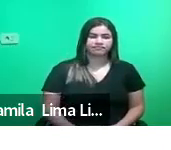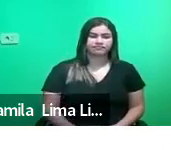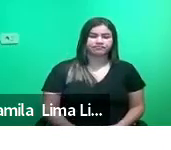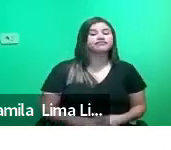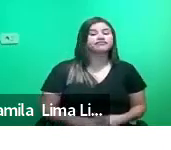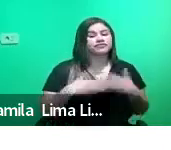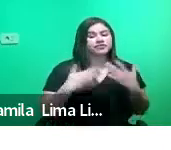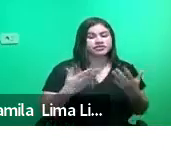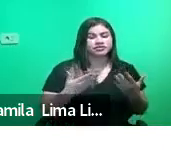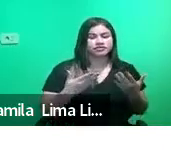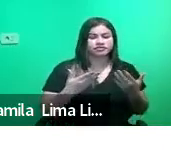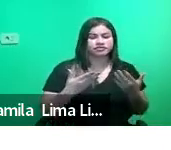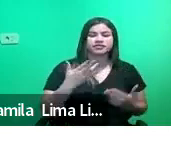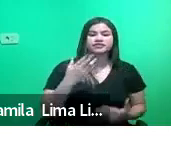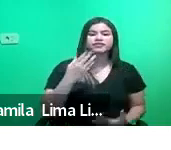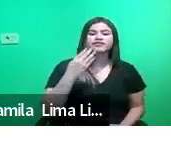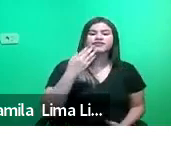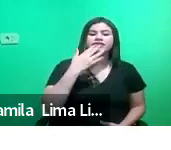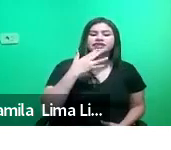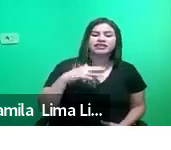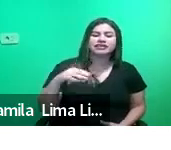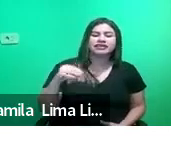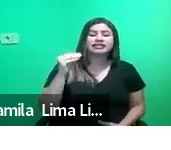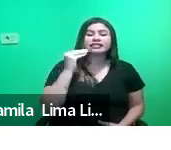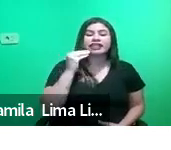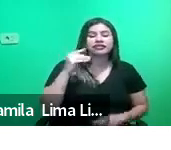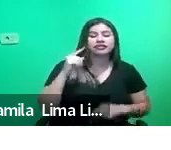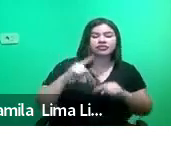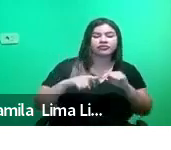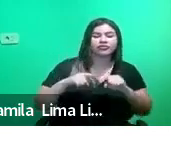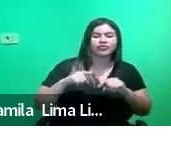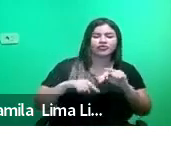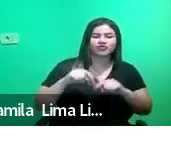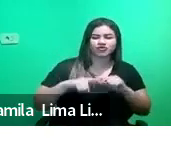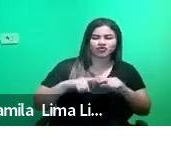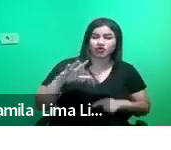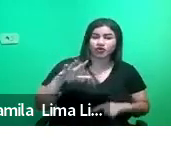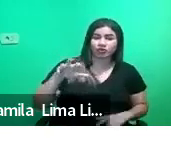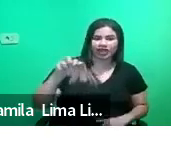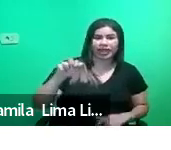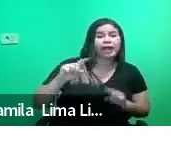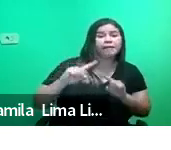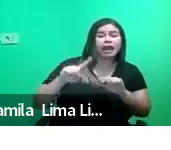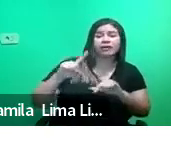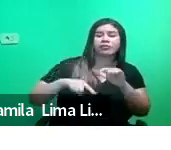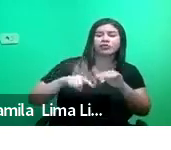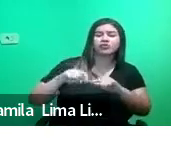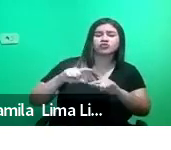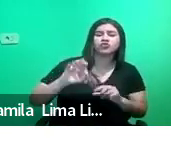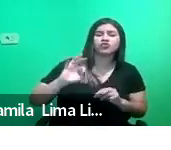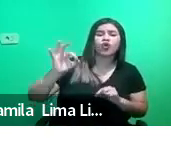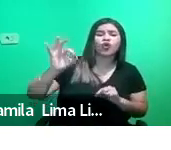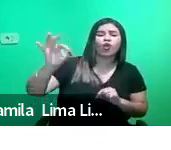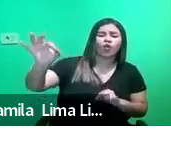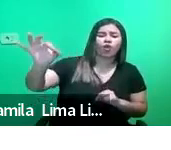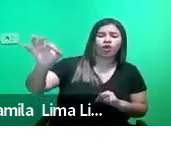object there's some way, object there's some way, some what too far too far away his his hands stretched toward the toward the object, are left